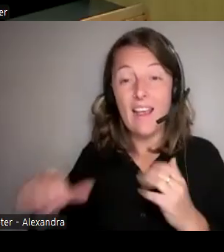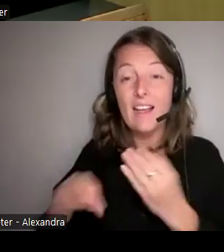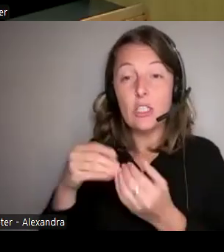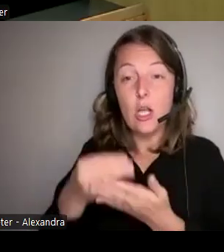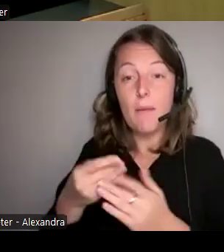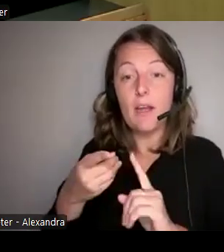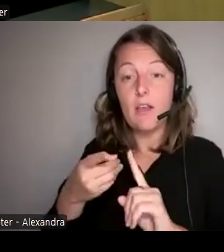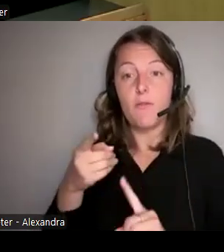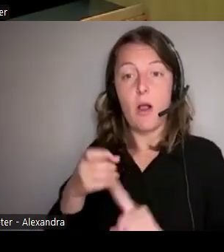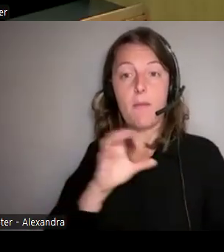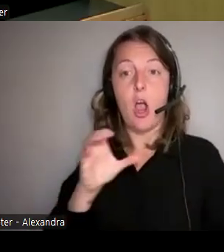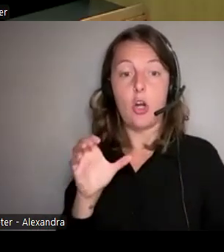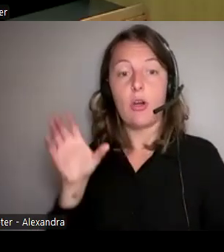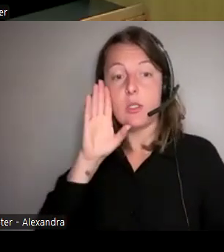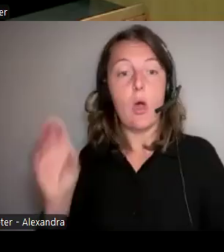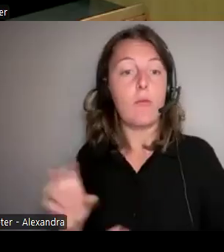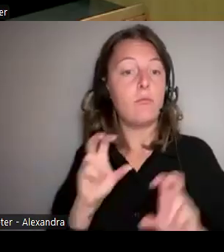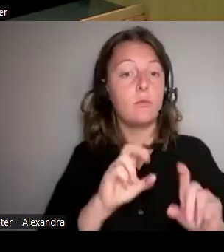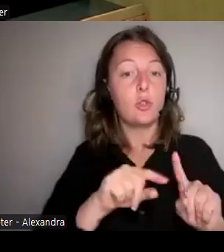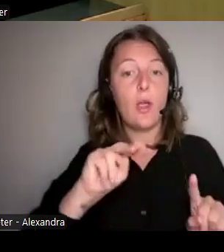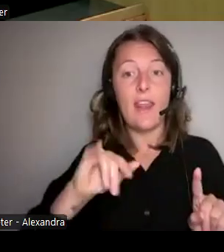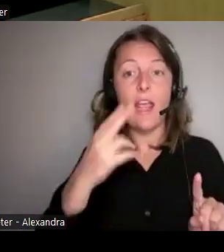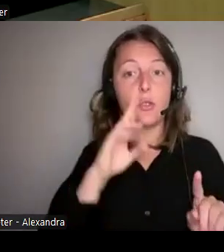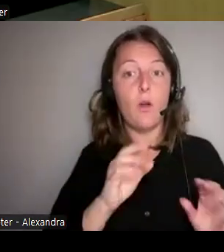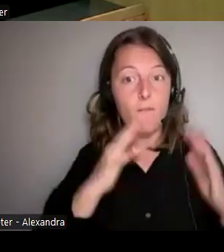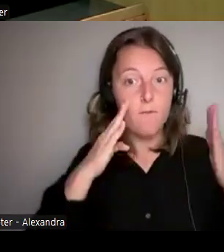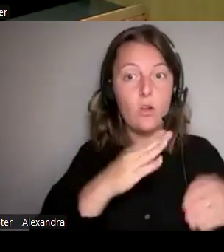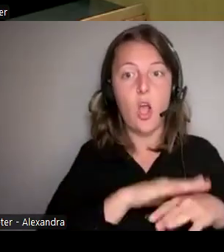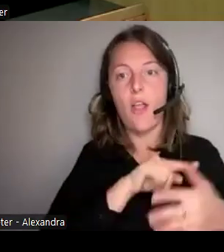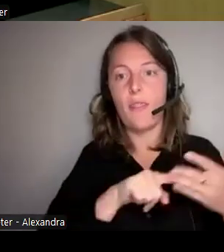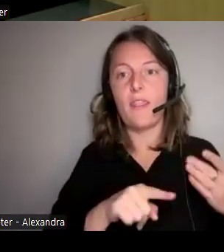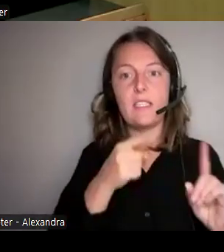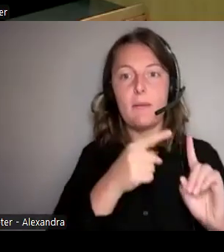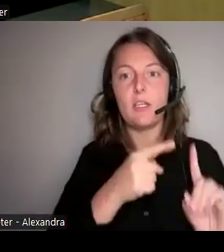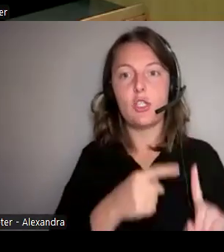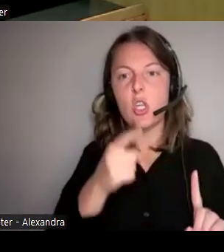uh would be spent on these missions and she would have what's called a common fund or a bucket of